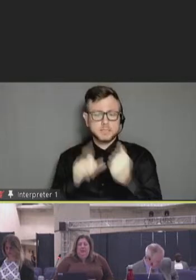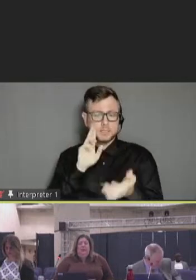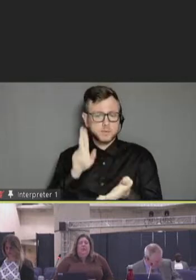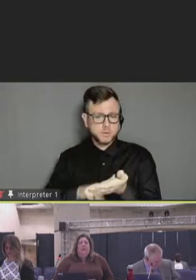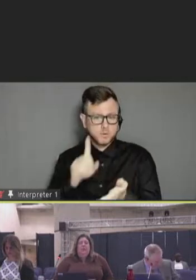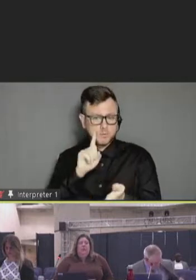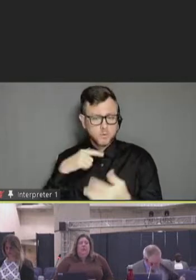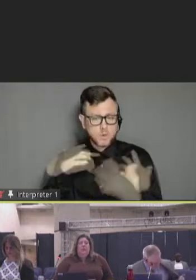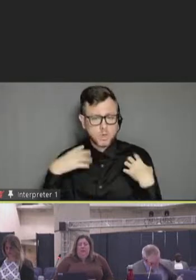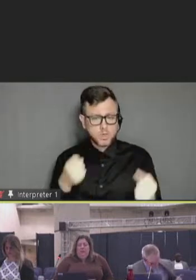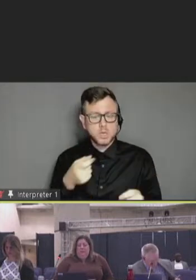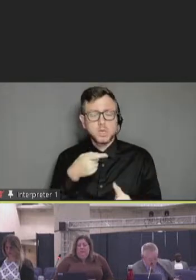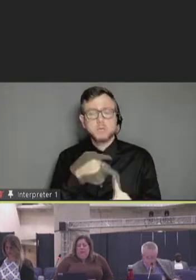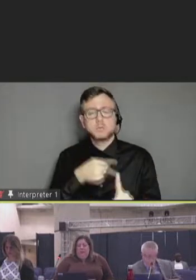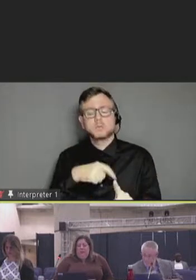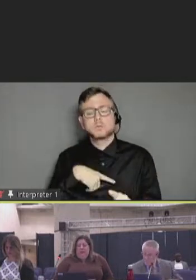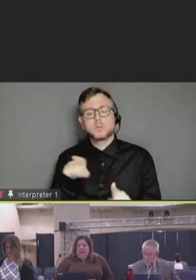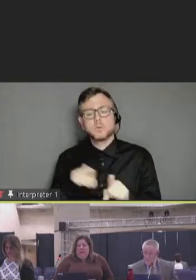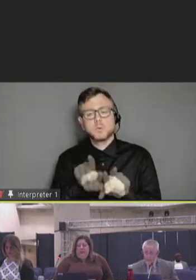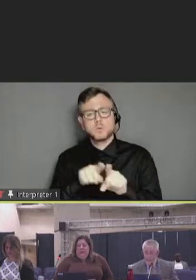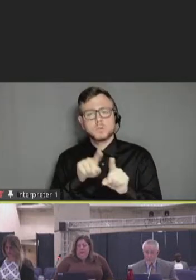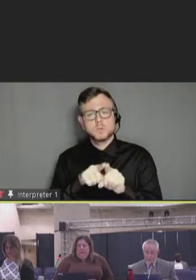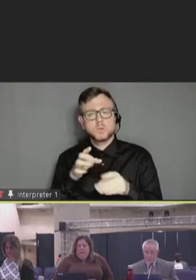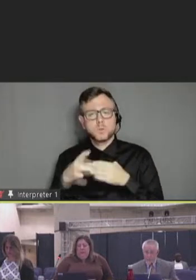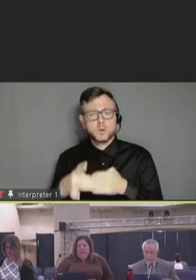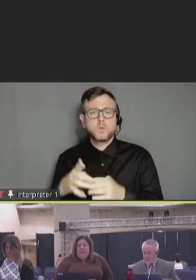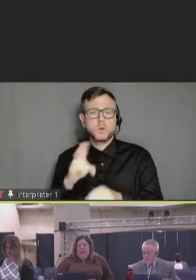She's also director of the National Vaccine Program.